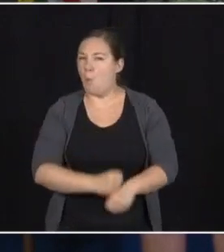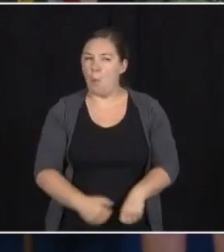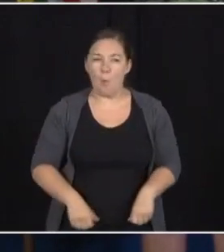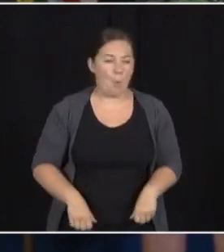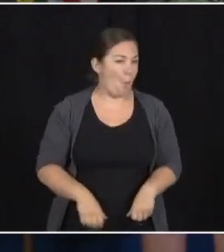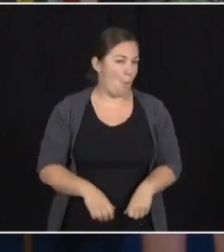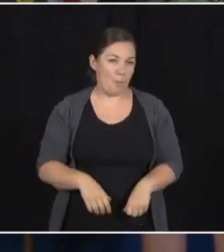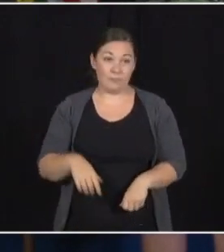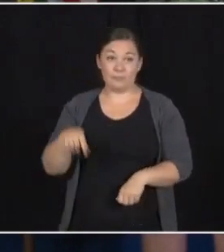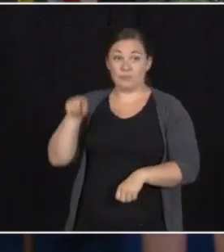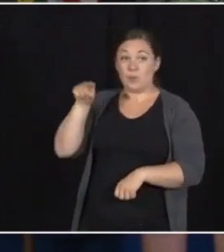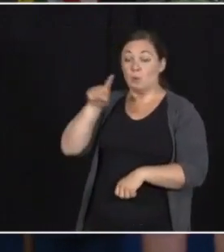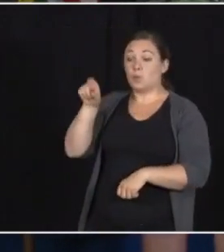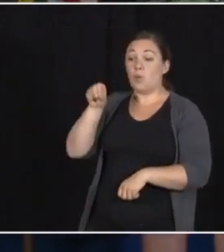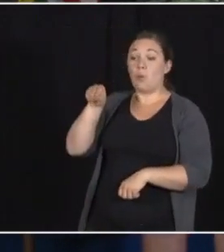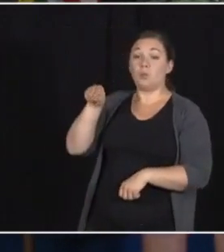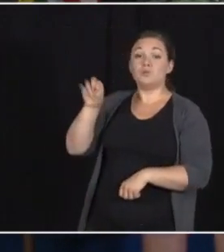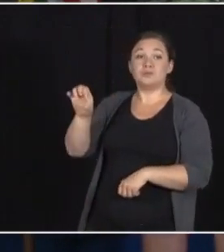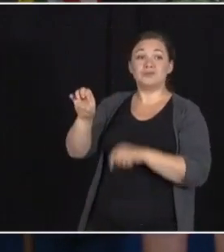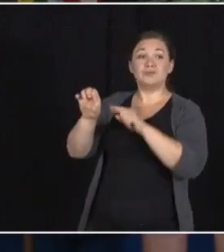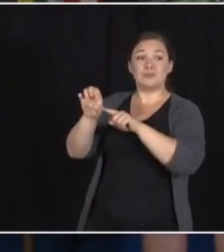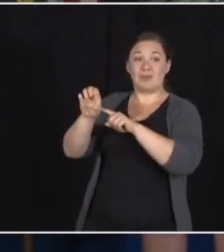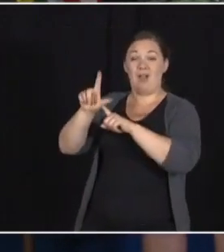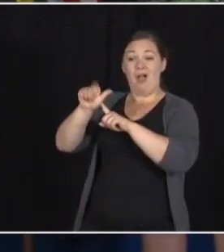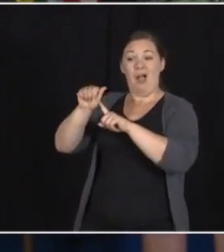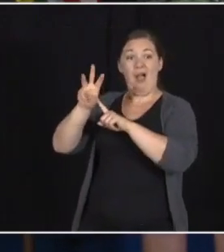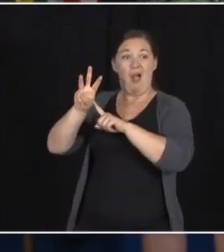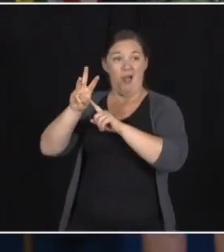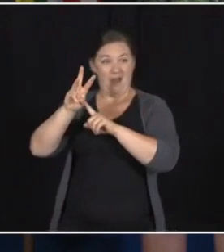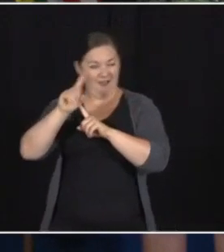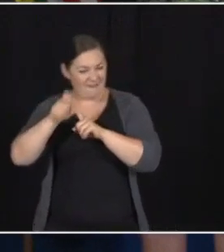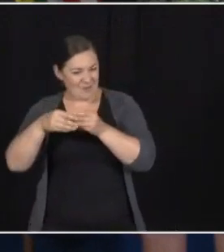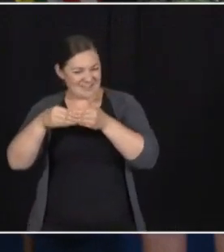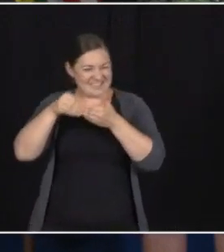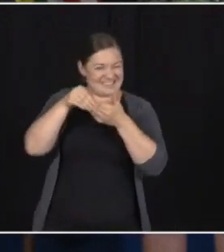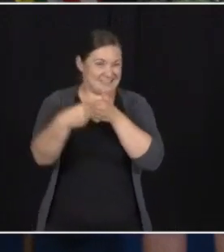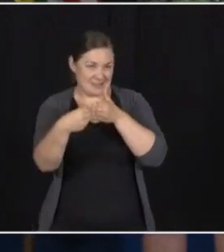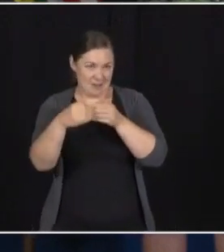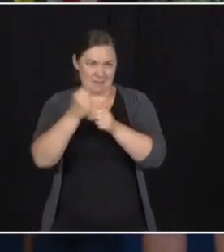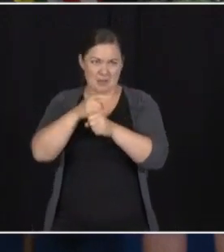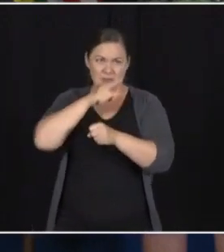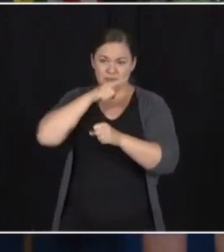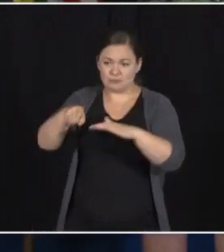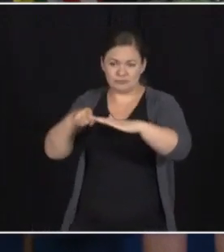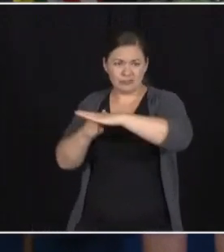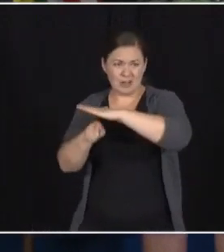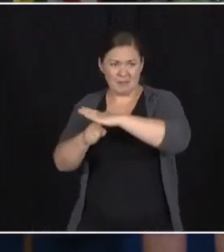provide more flex ability and certainty to both communities around transit stations.